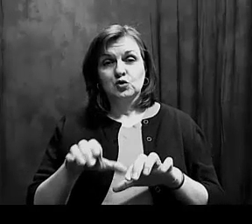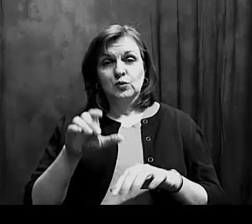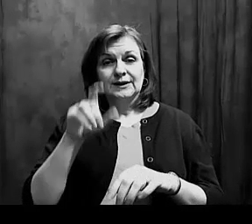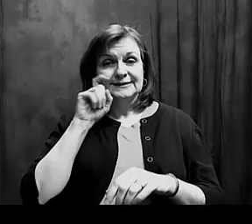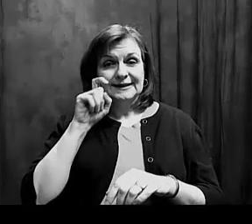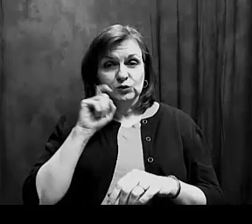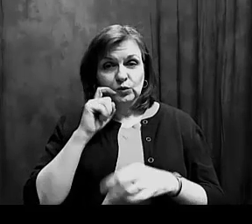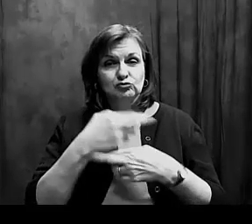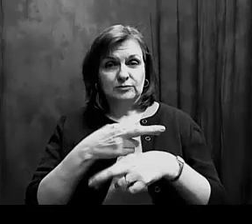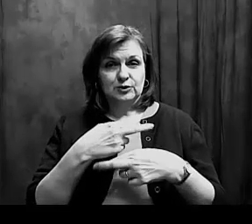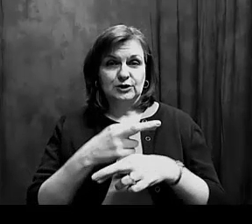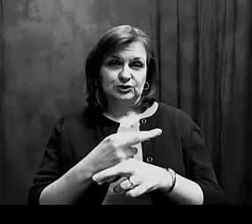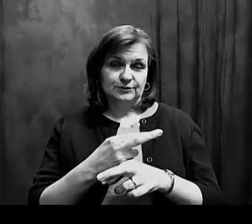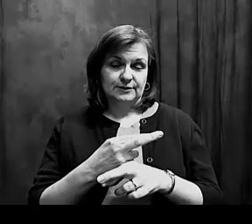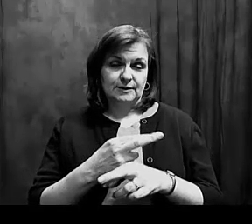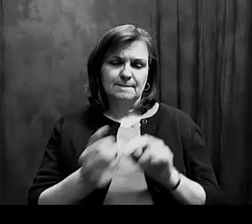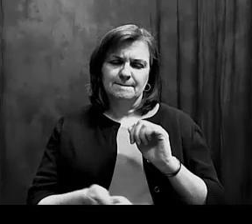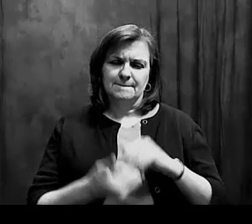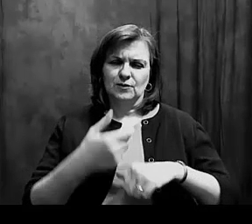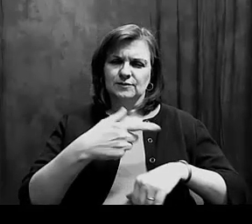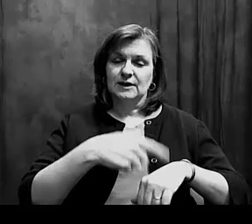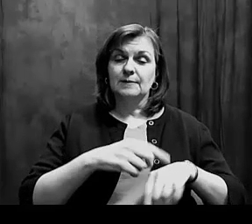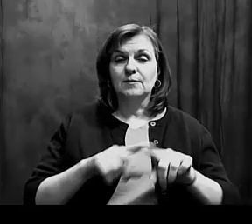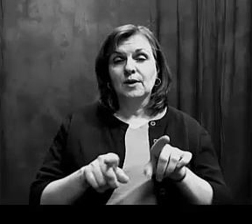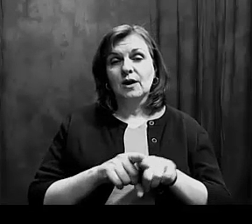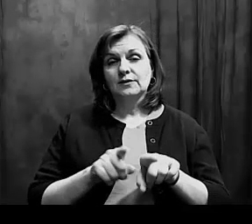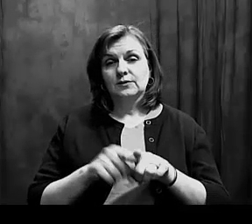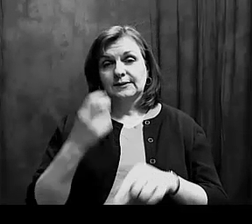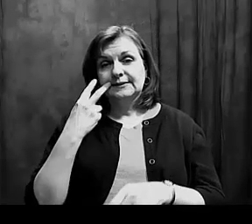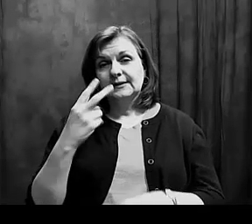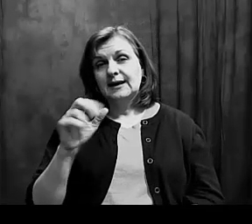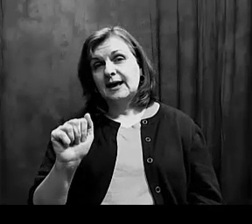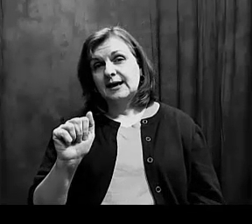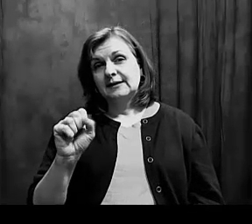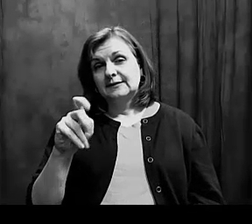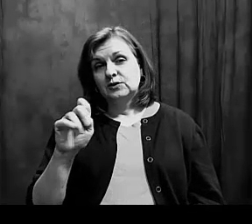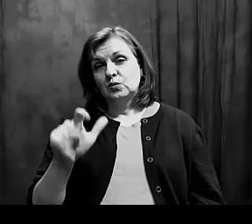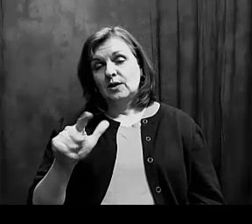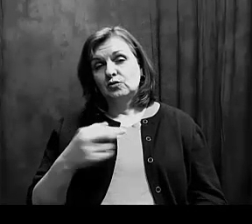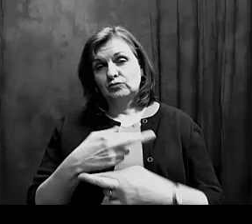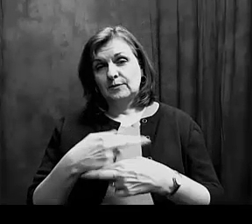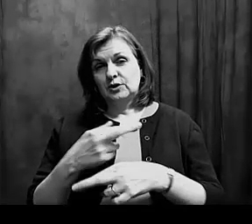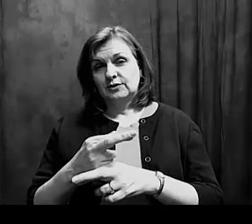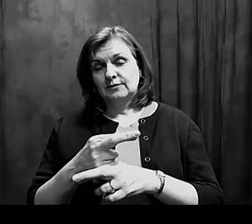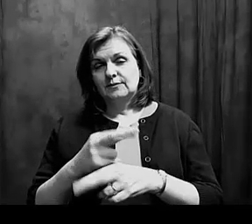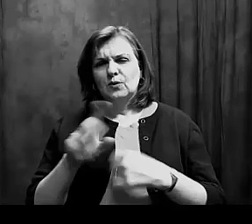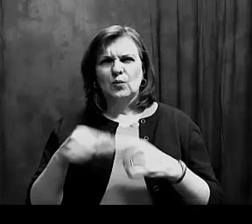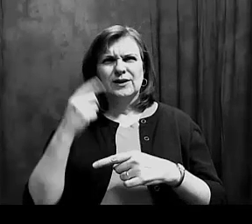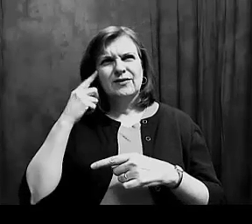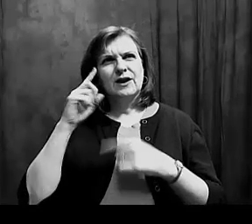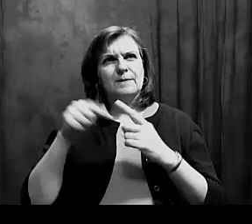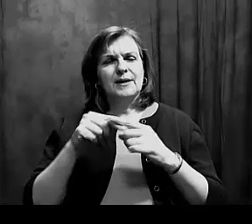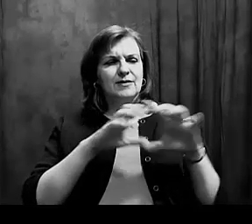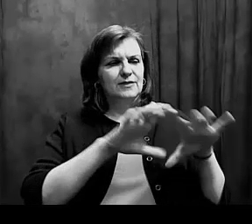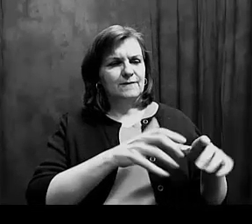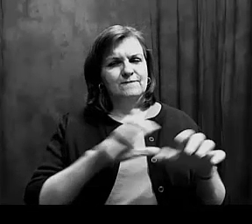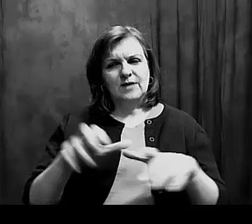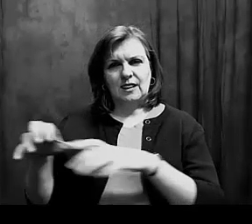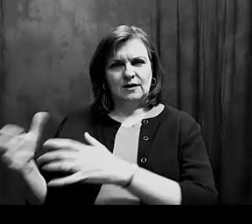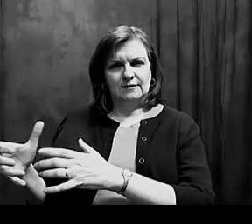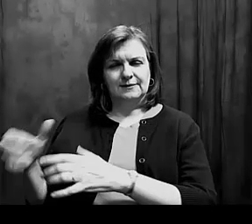reproduction most of the time -- but we can also see asexual reproduction as well so when you're thinking about these Phyla